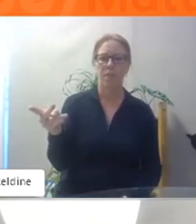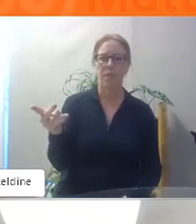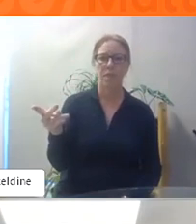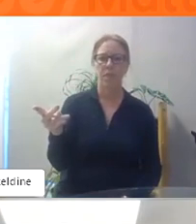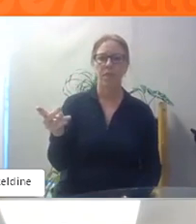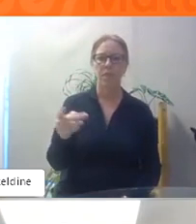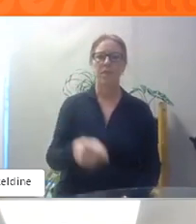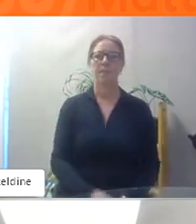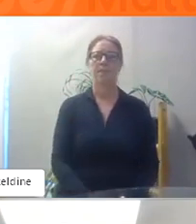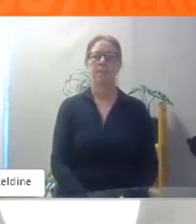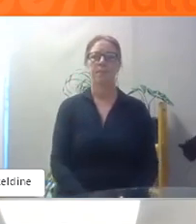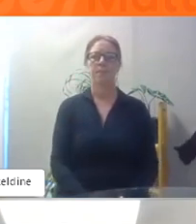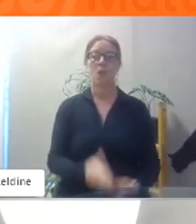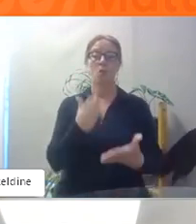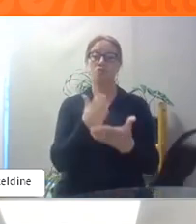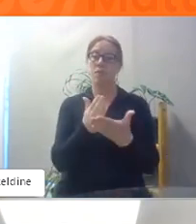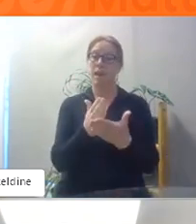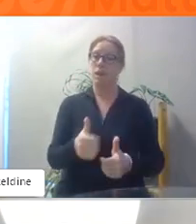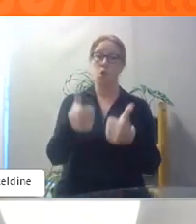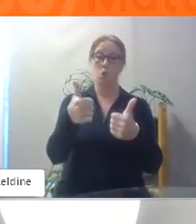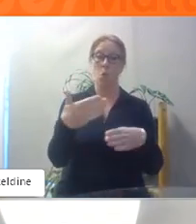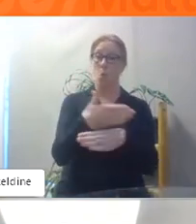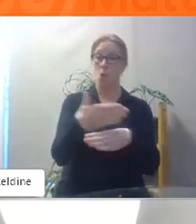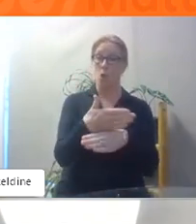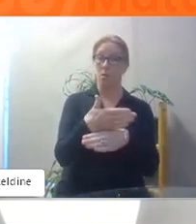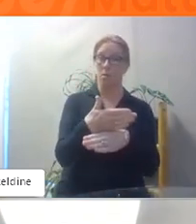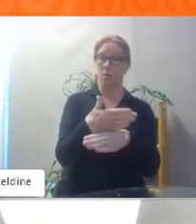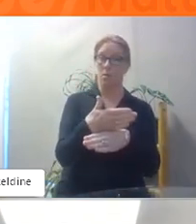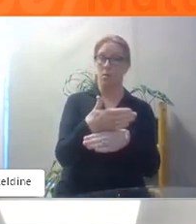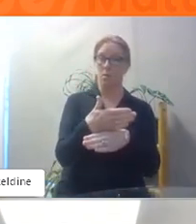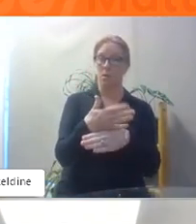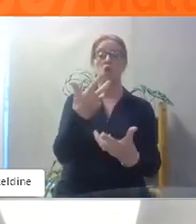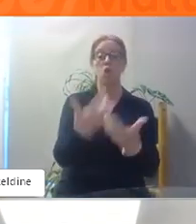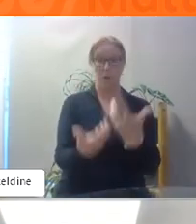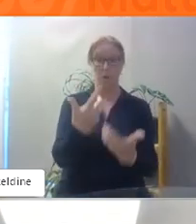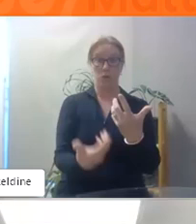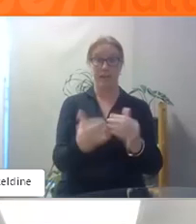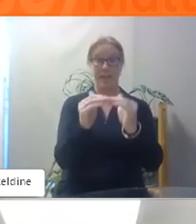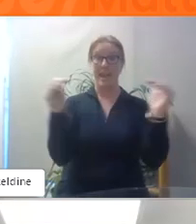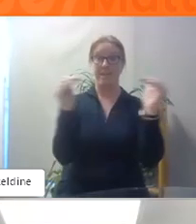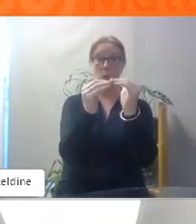some really good work happening at the university level. We are